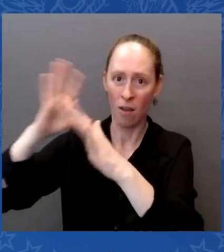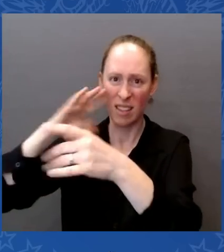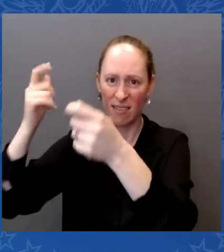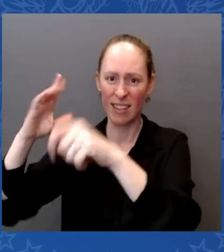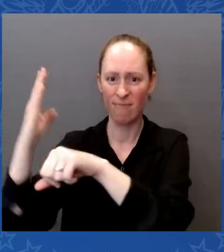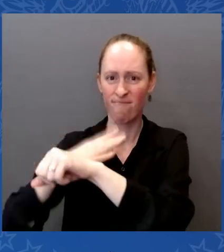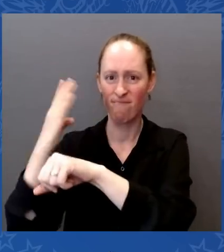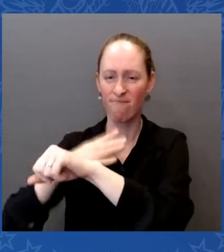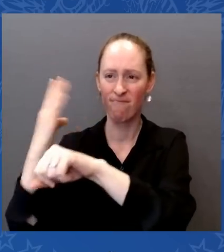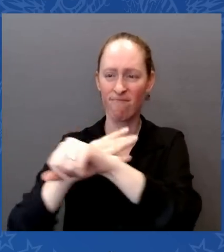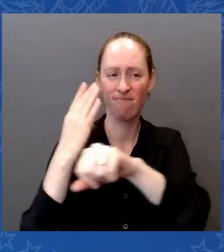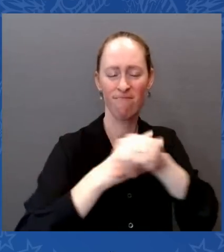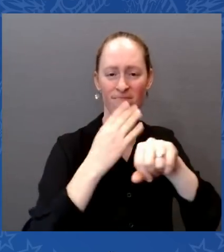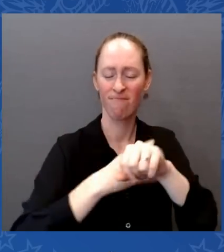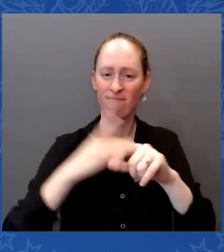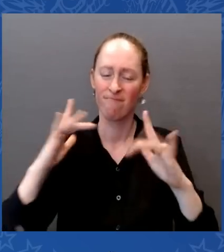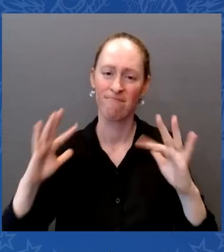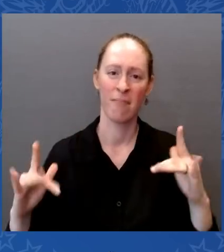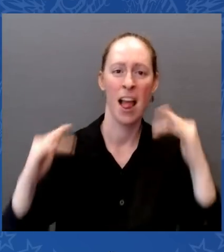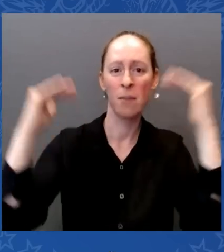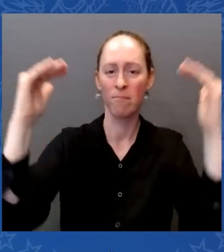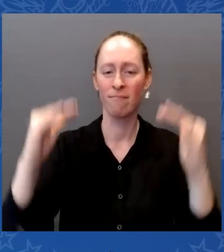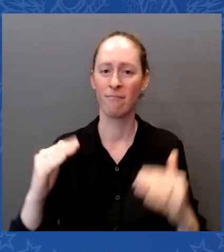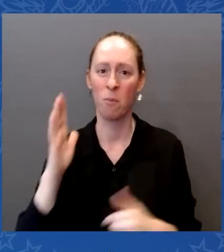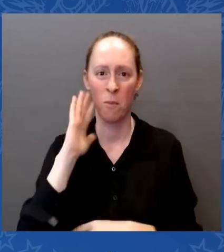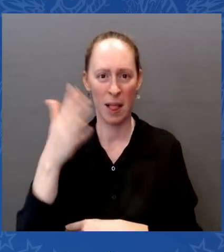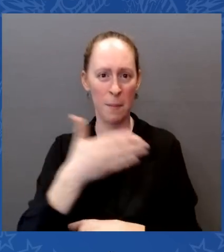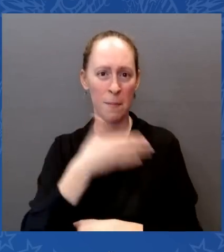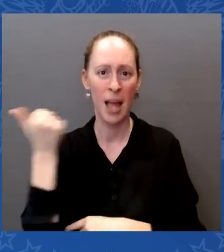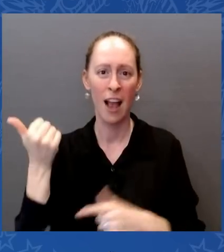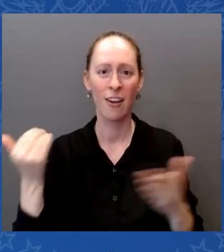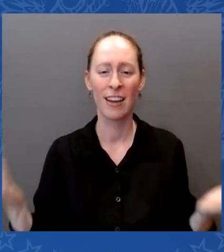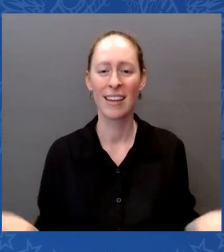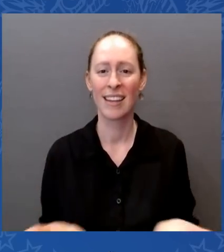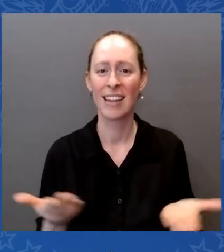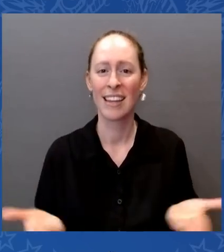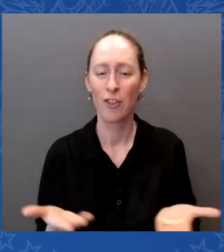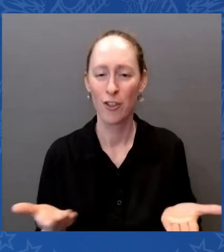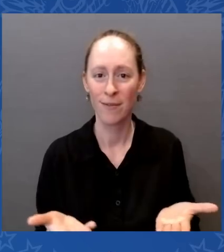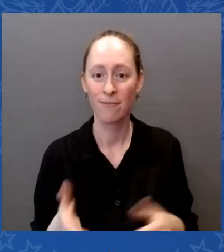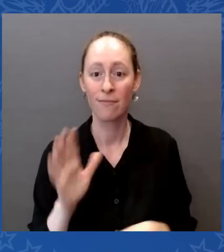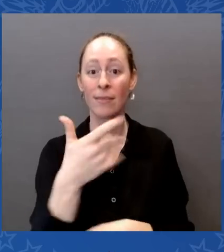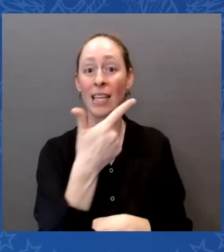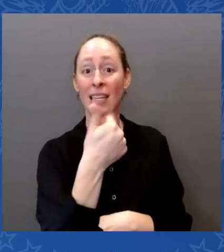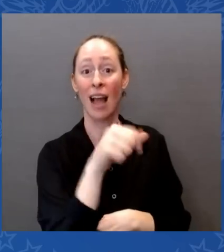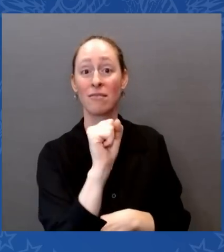and just this week -- last week, it's fallen another 10 cents. And today, we have further proof